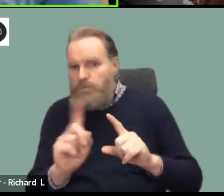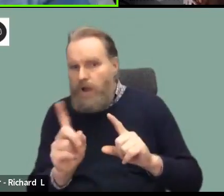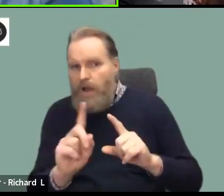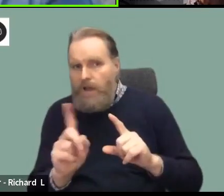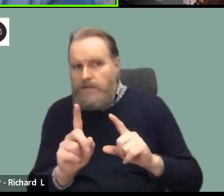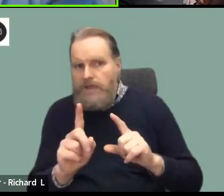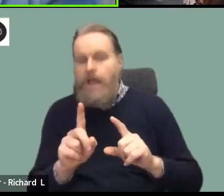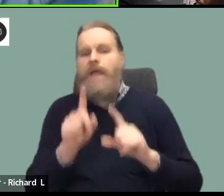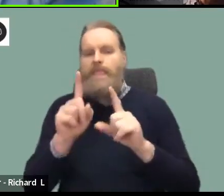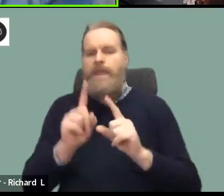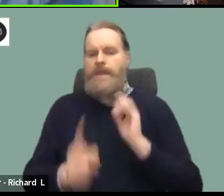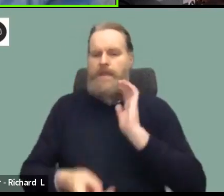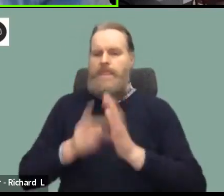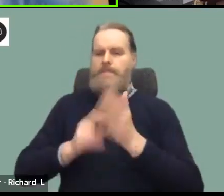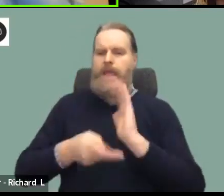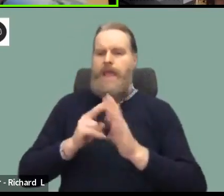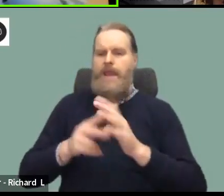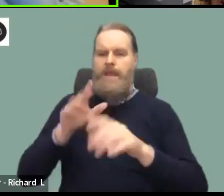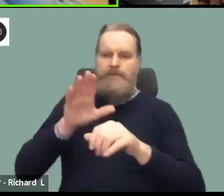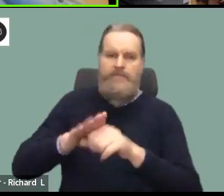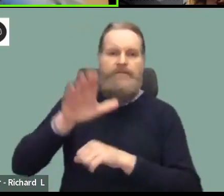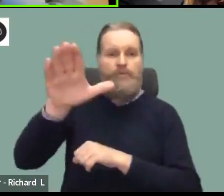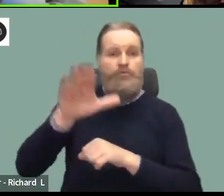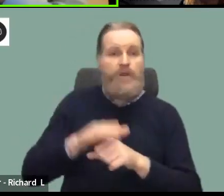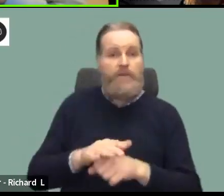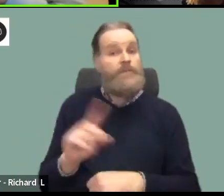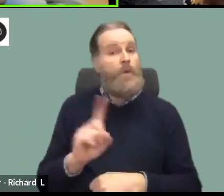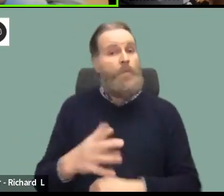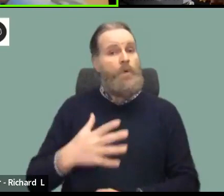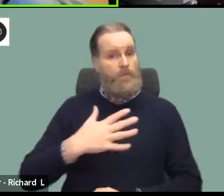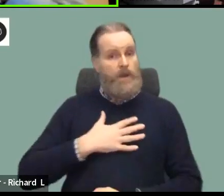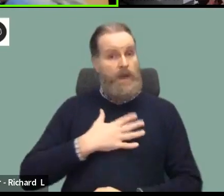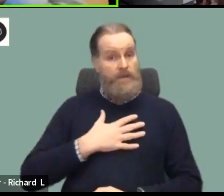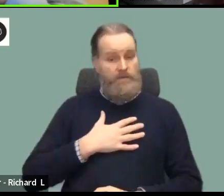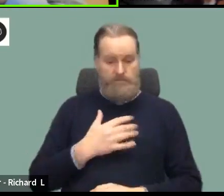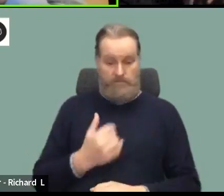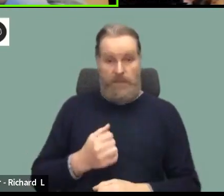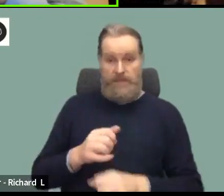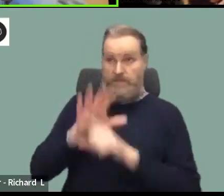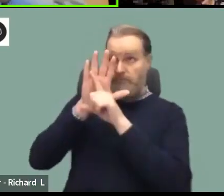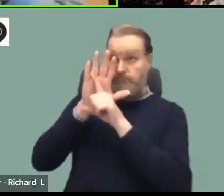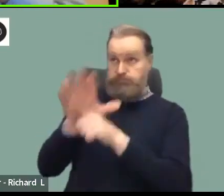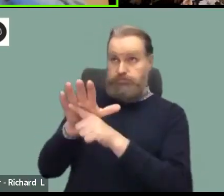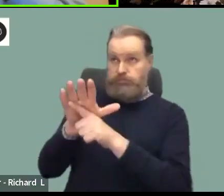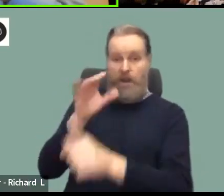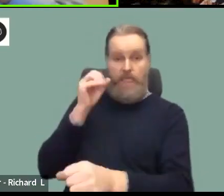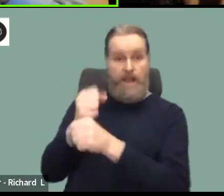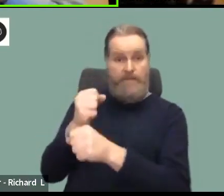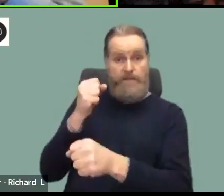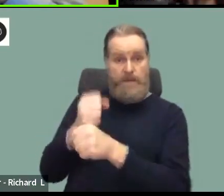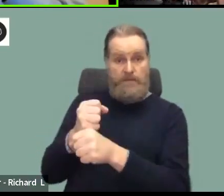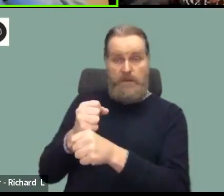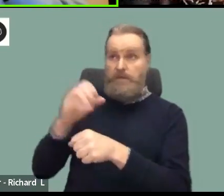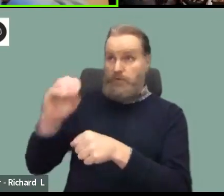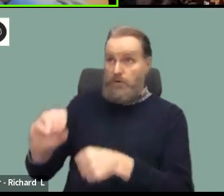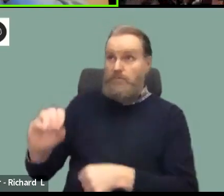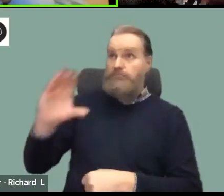. And then, in a very detailed way explain now the ongoing strategy way explain now the ongoing strategy which is designed. to put enough pressure on the government. nt to force them to consume nt to force them to concede more money now for all